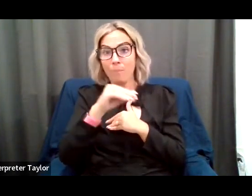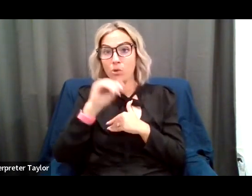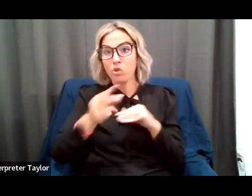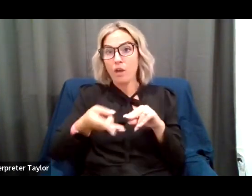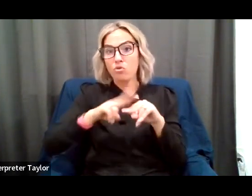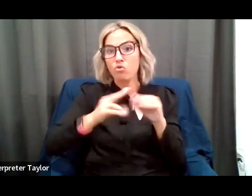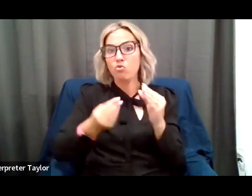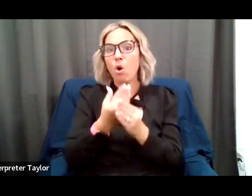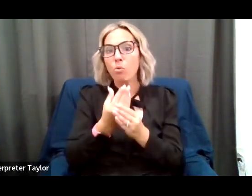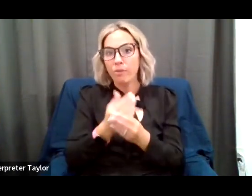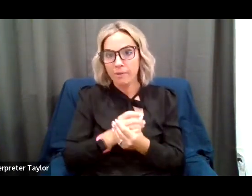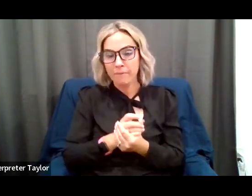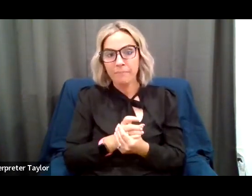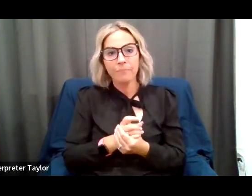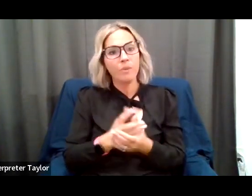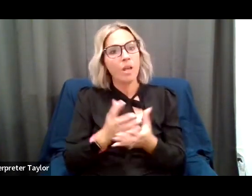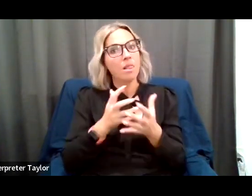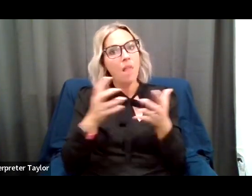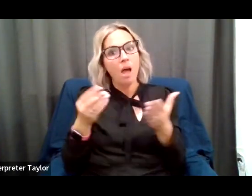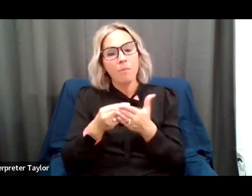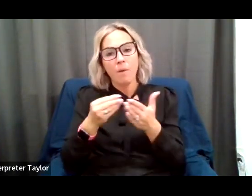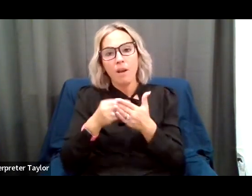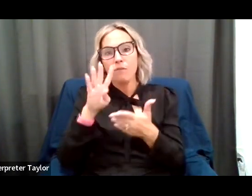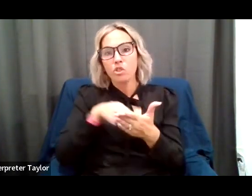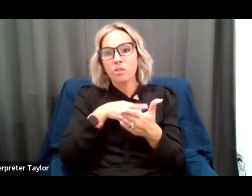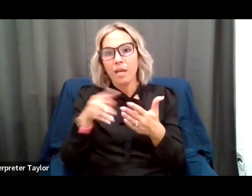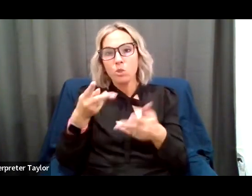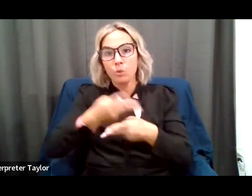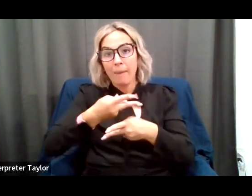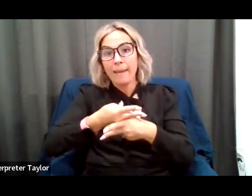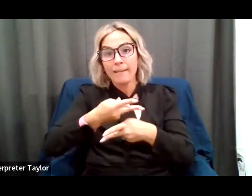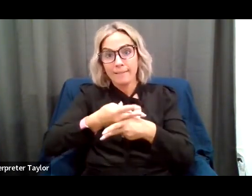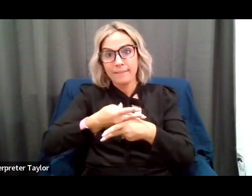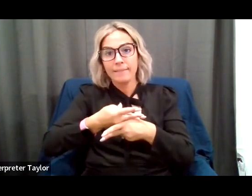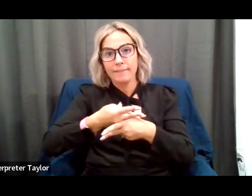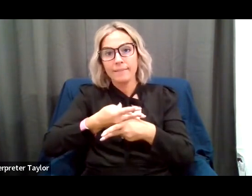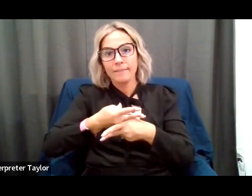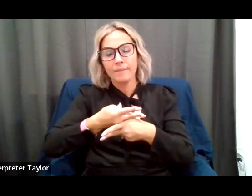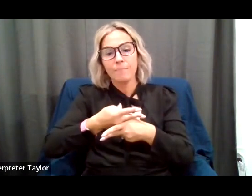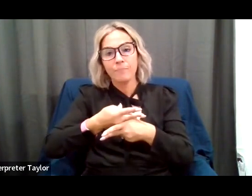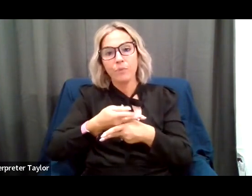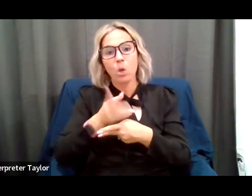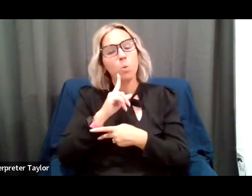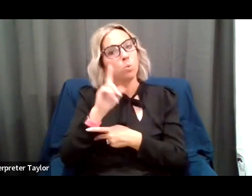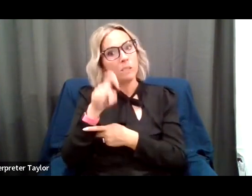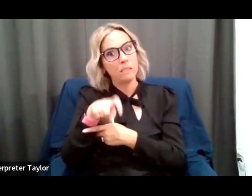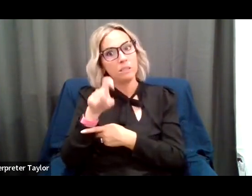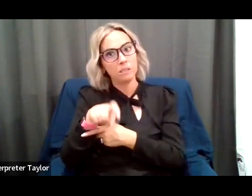A lot of money for scheduled maintenance, uh, which is going to be necessary as you get students